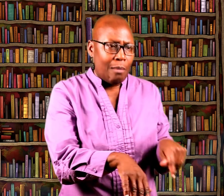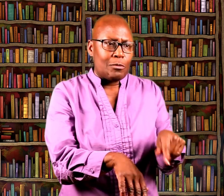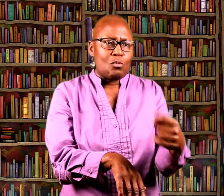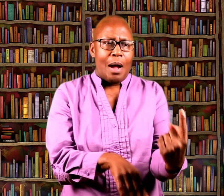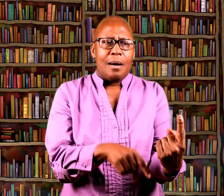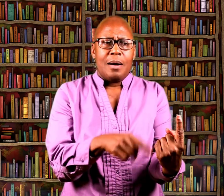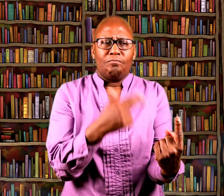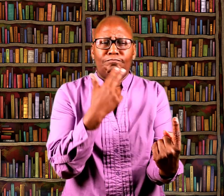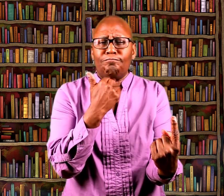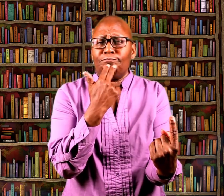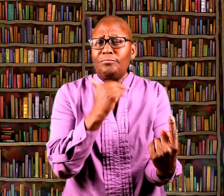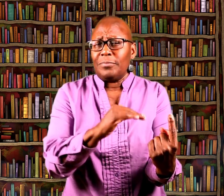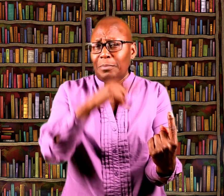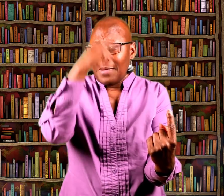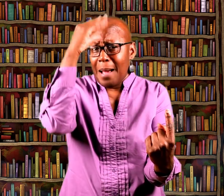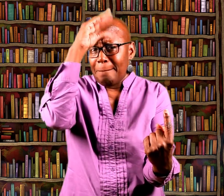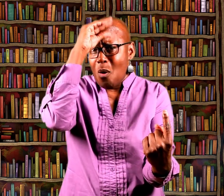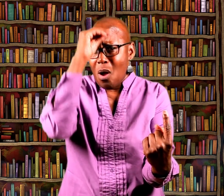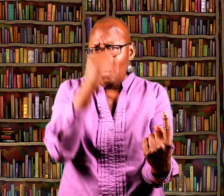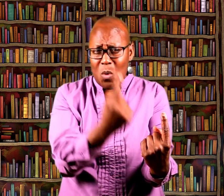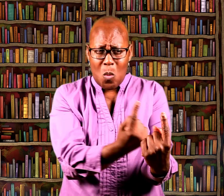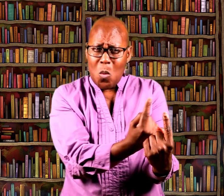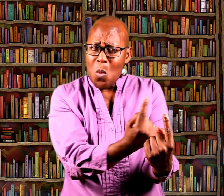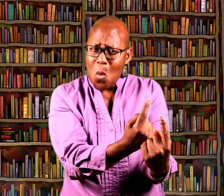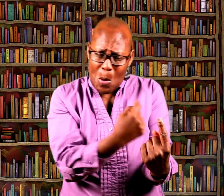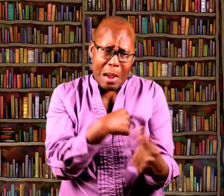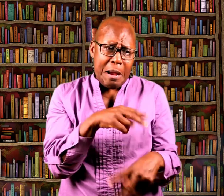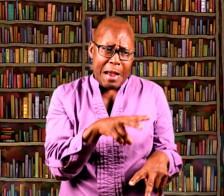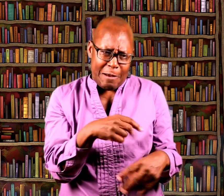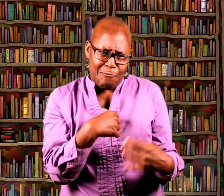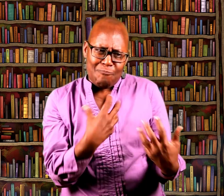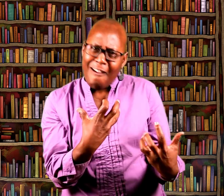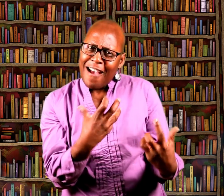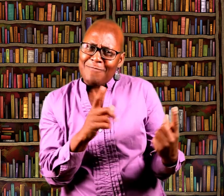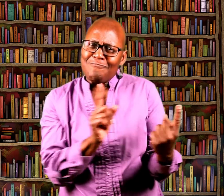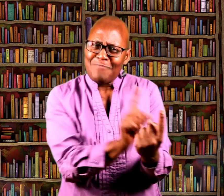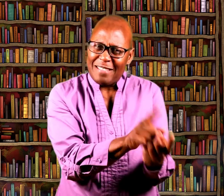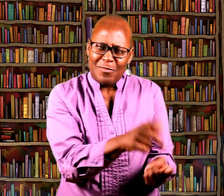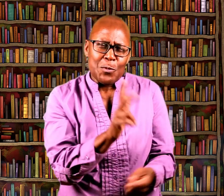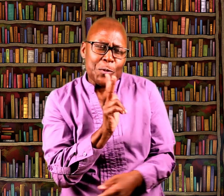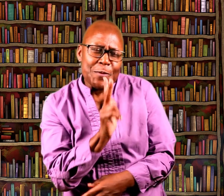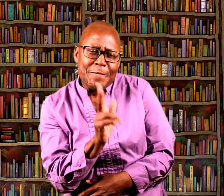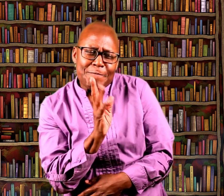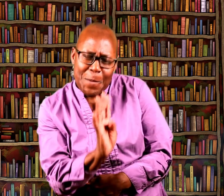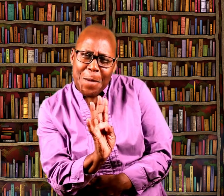There was one, a cute little black boy. He was alone. I wanted to meet him. He was around 3 to 4 years old.